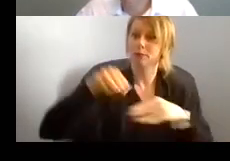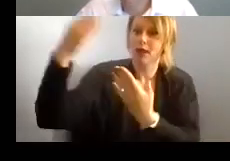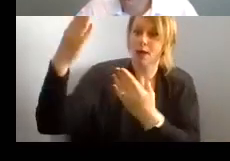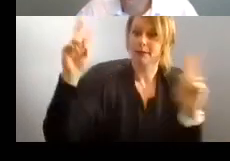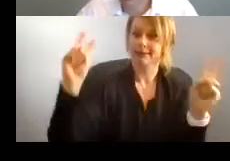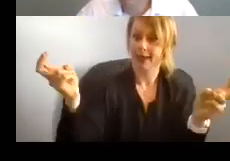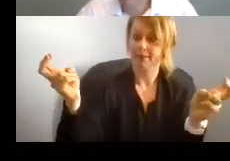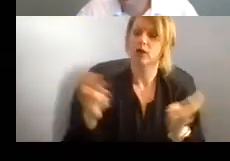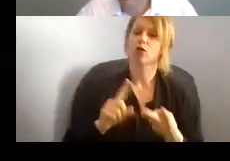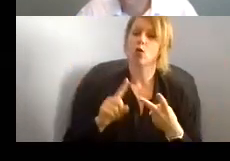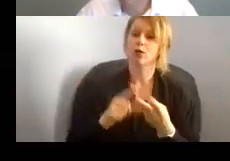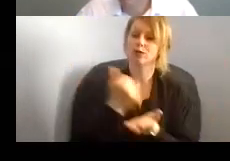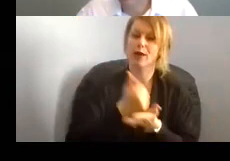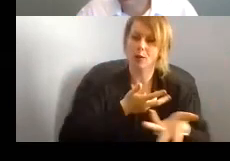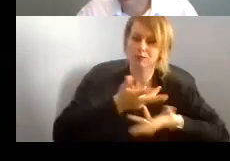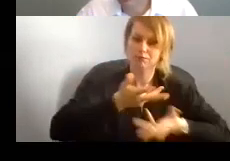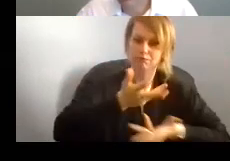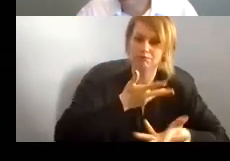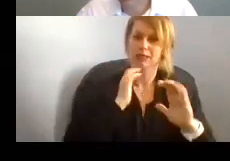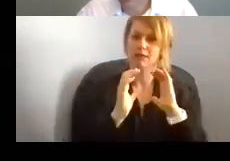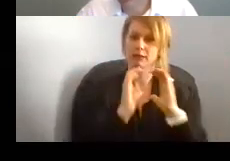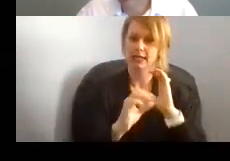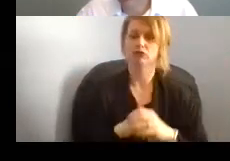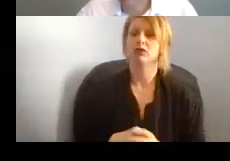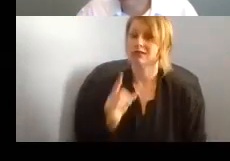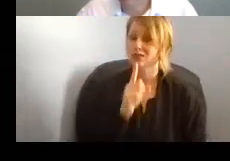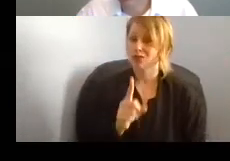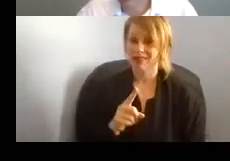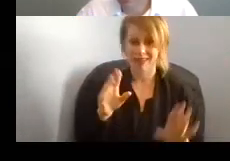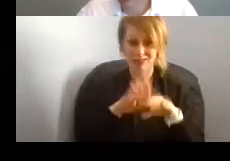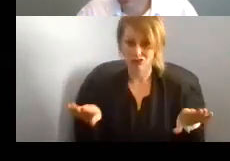To be quite honest, I find that when a child has experienced a close,